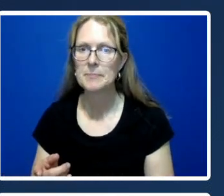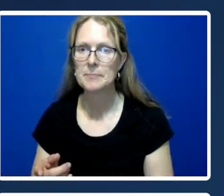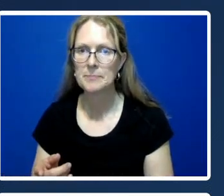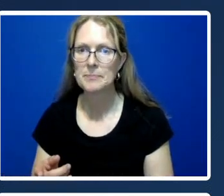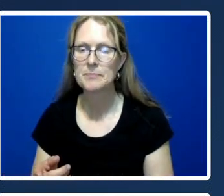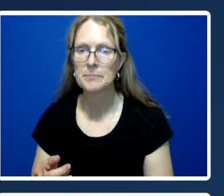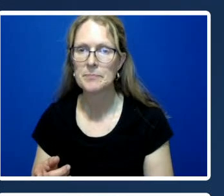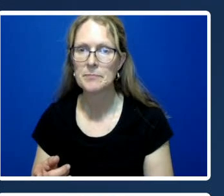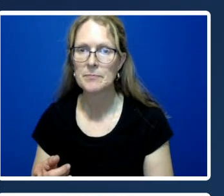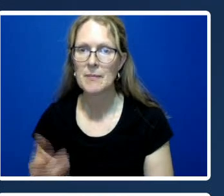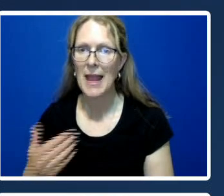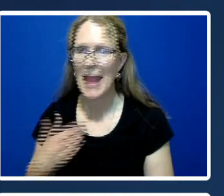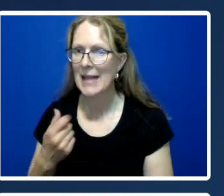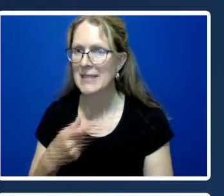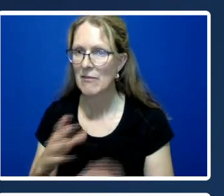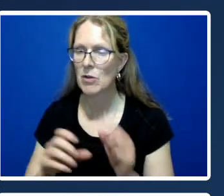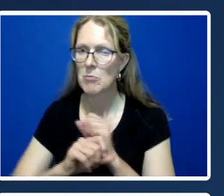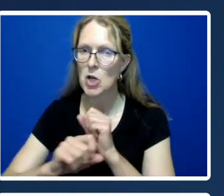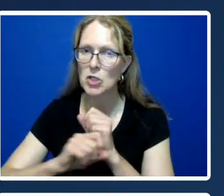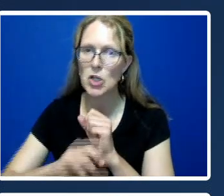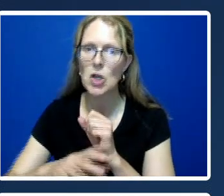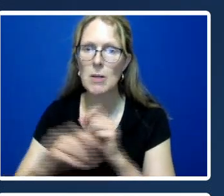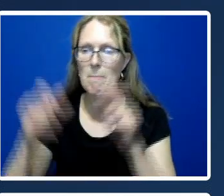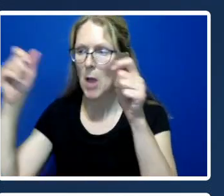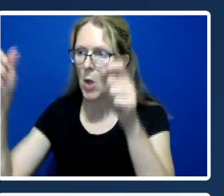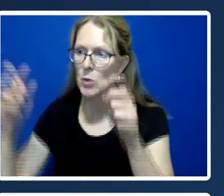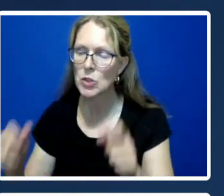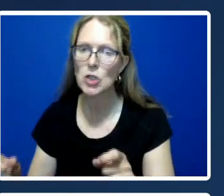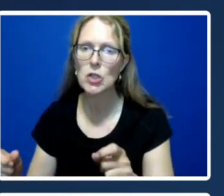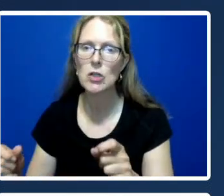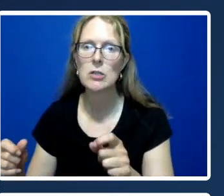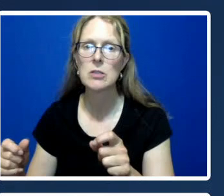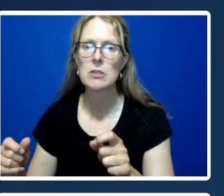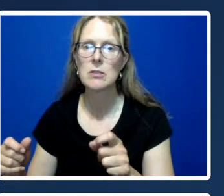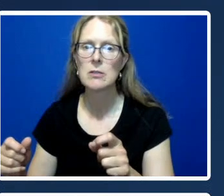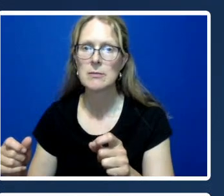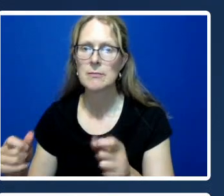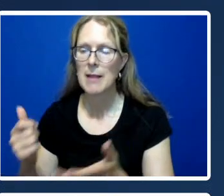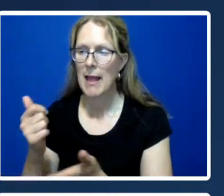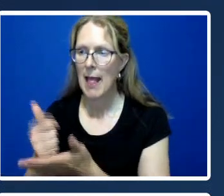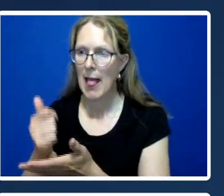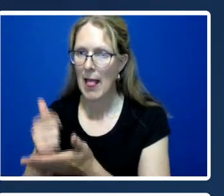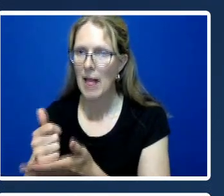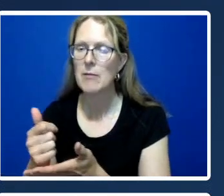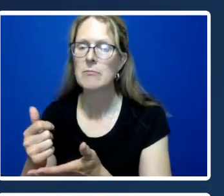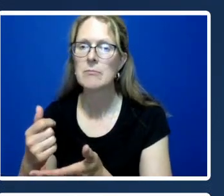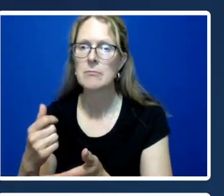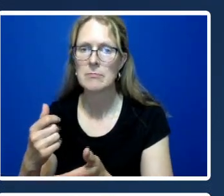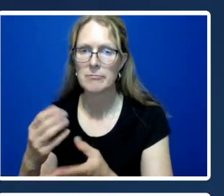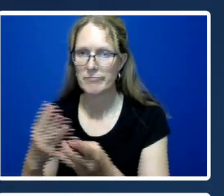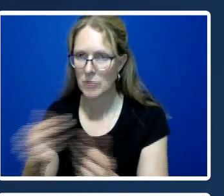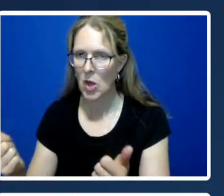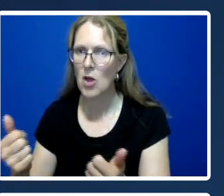and posters that they put up, and hoping that the trash problem would be solved. Next slide.